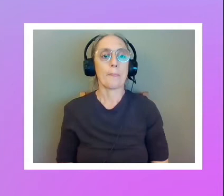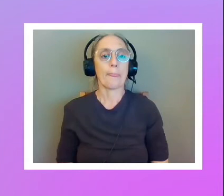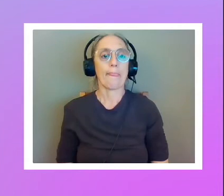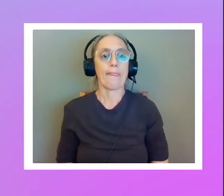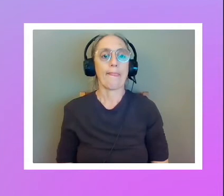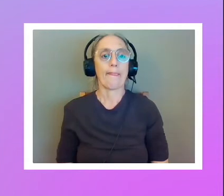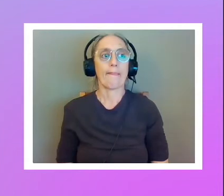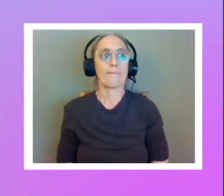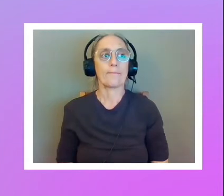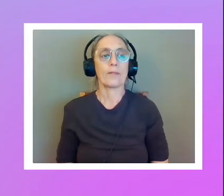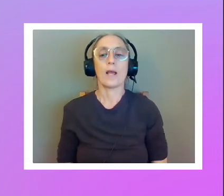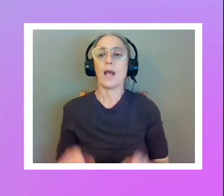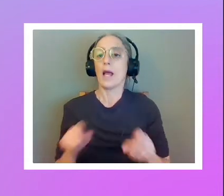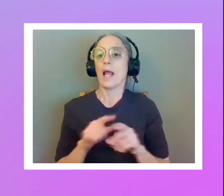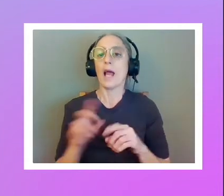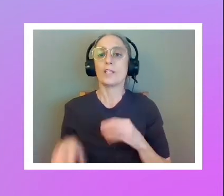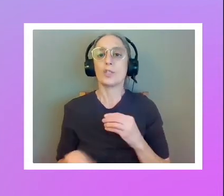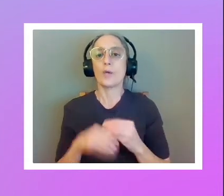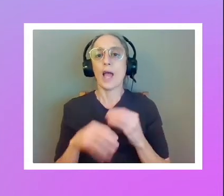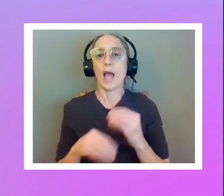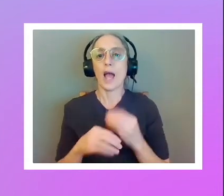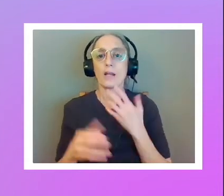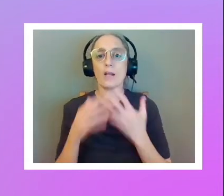And as you add color to your design,